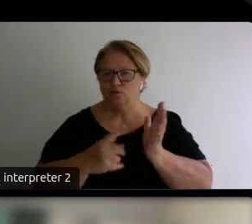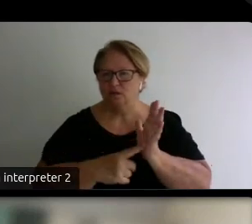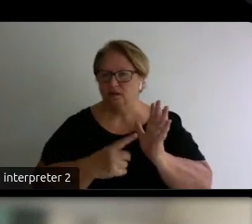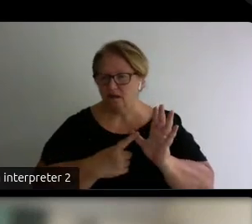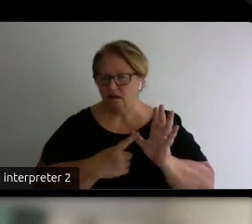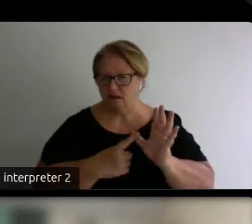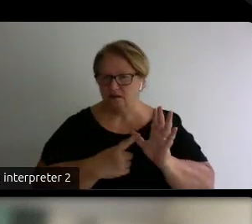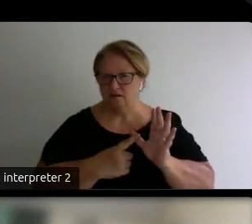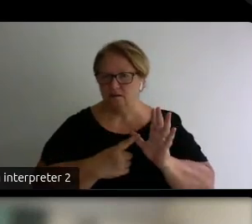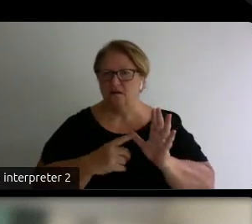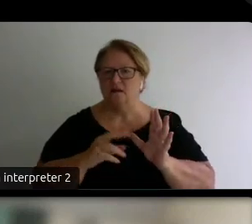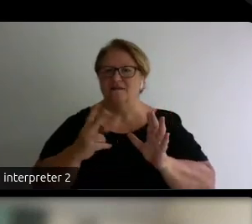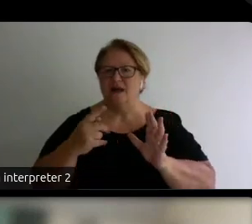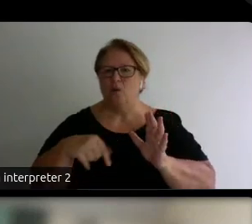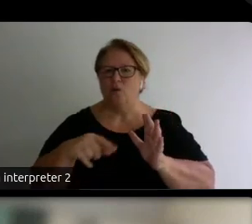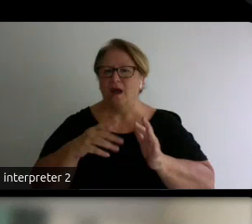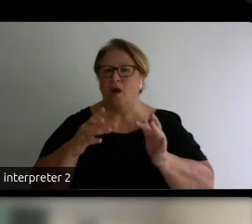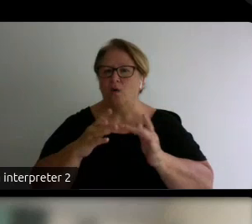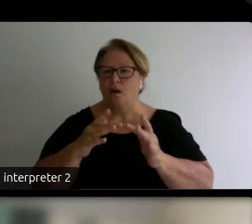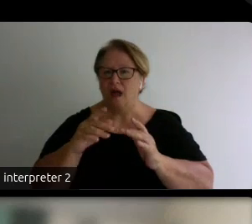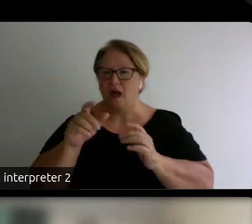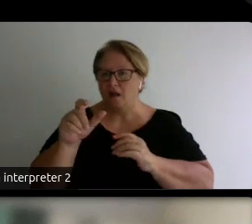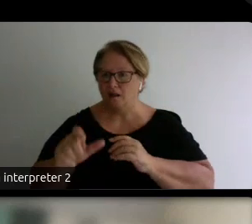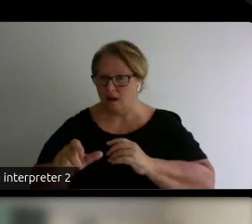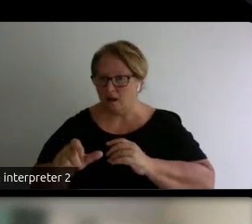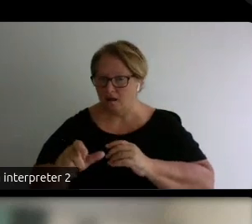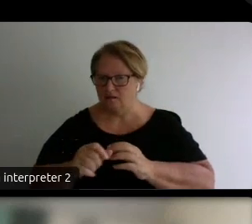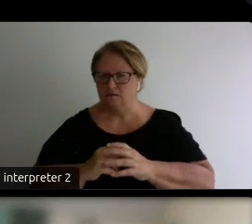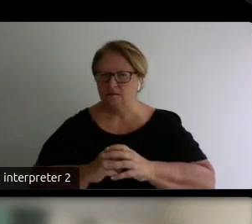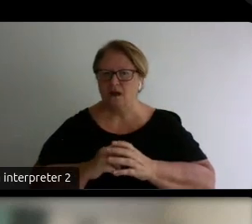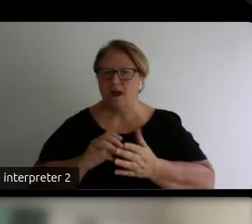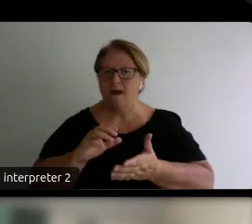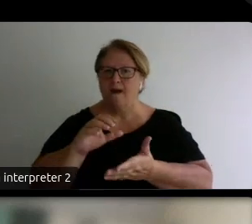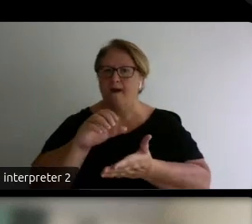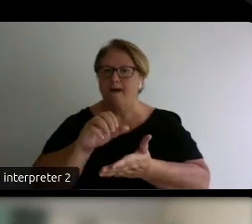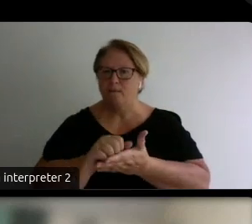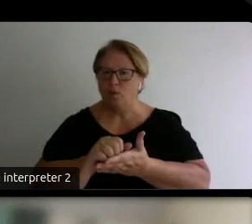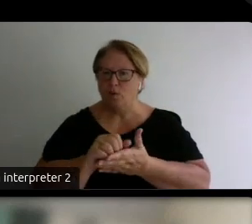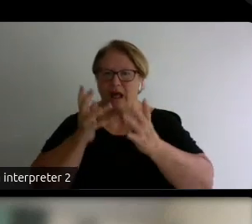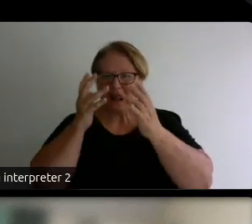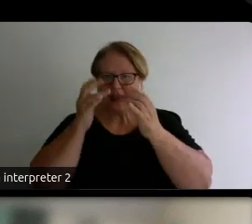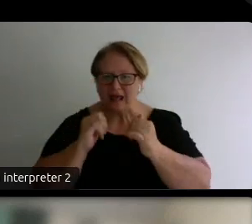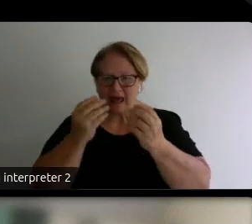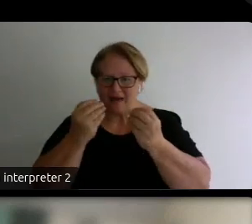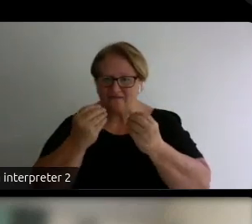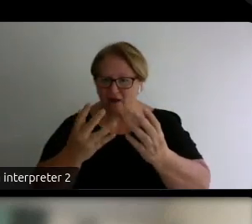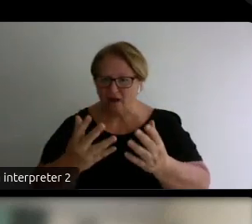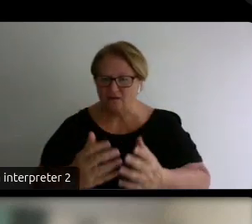reach out to the client directly firstly to book in for a legal advice and then the solicitor would